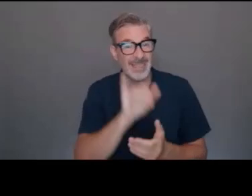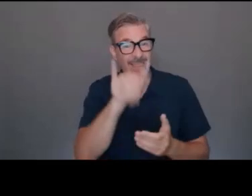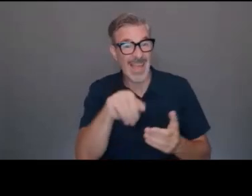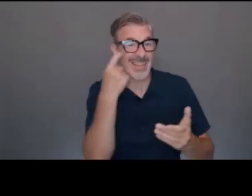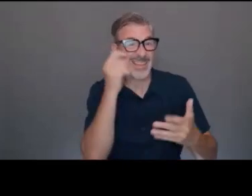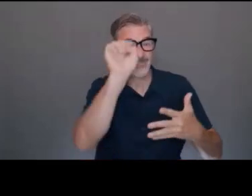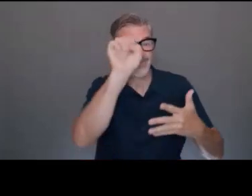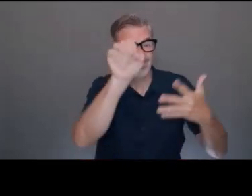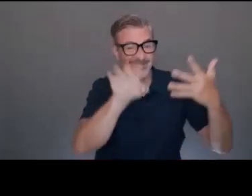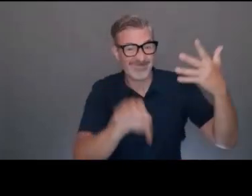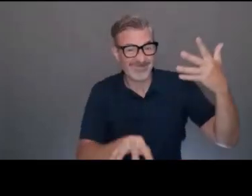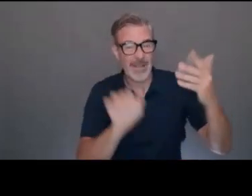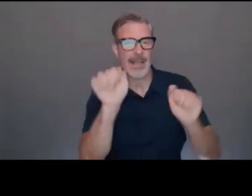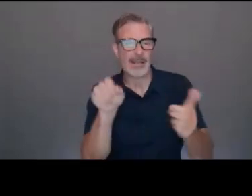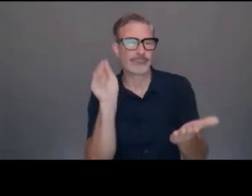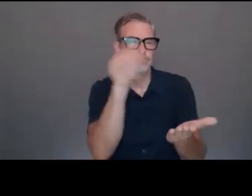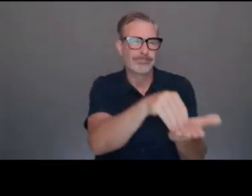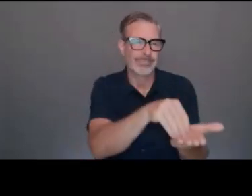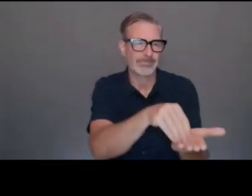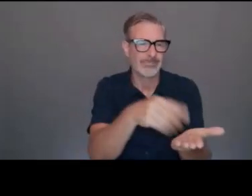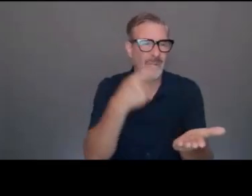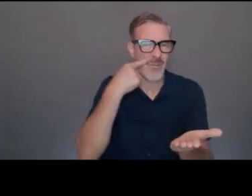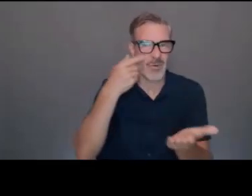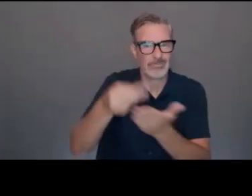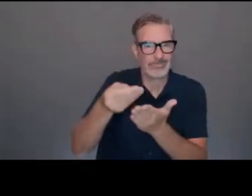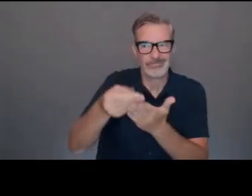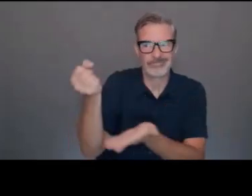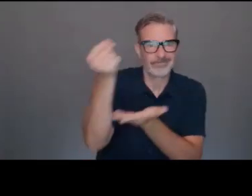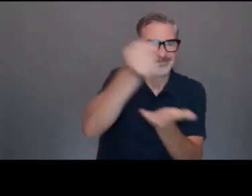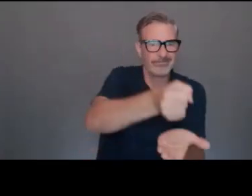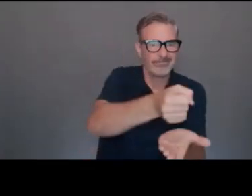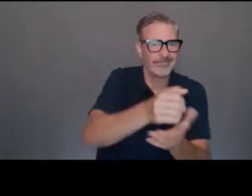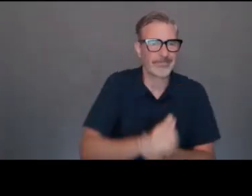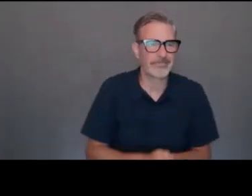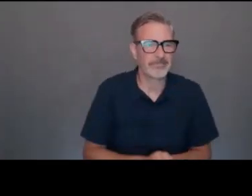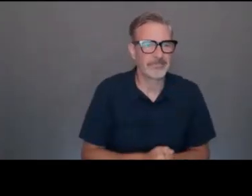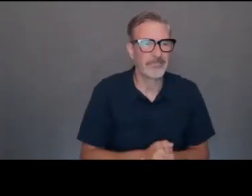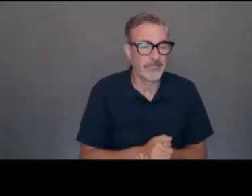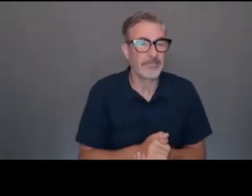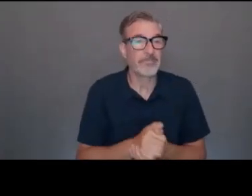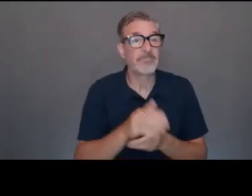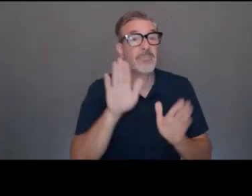About the project start date, you can apply any time before your departure date.